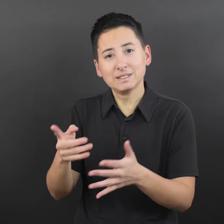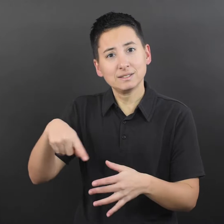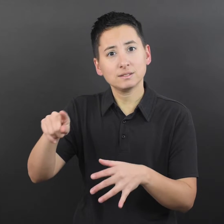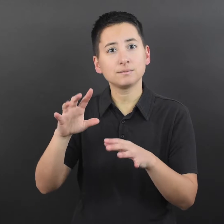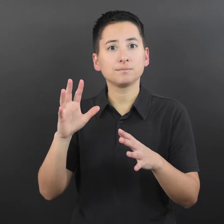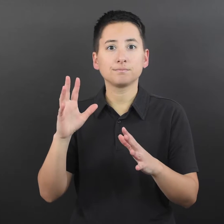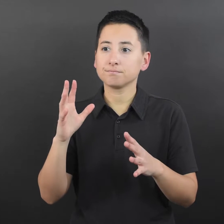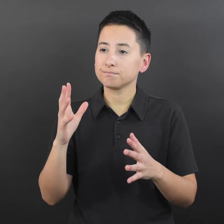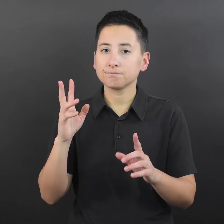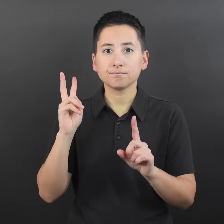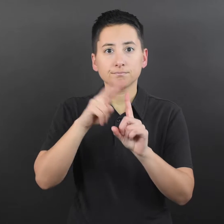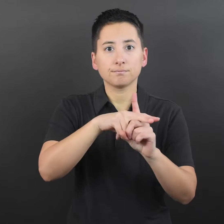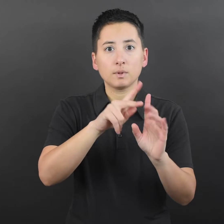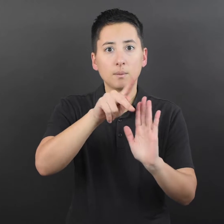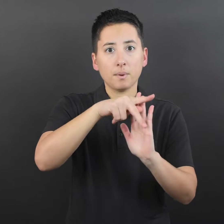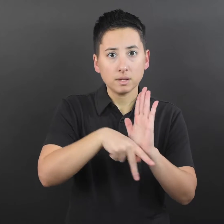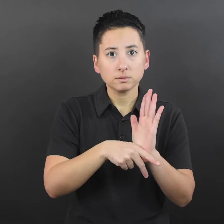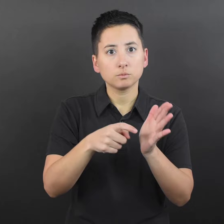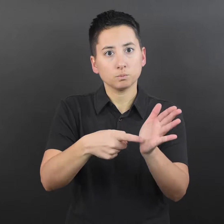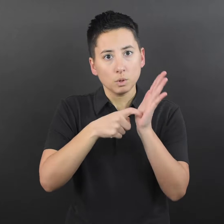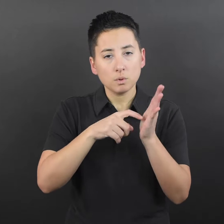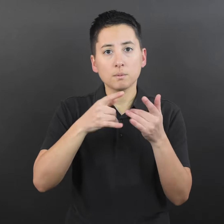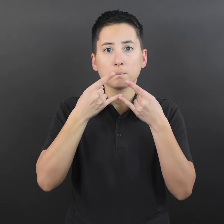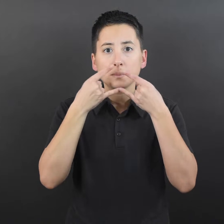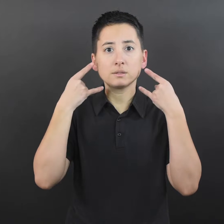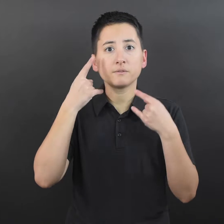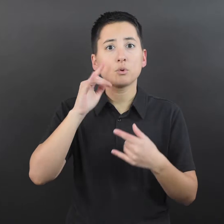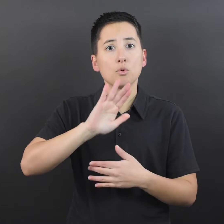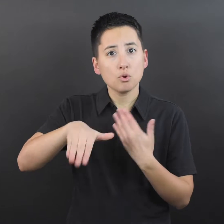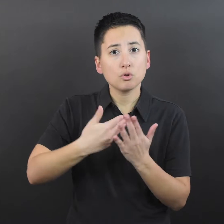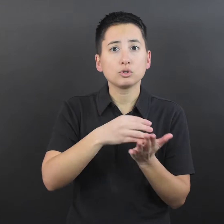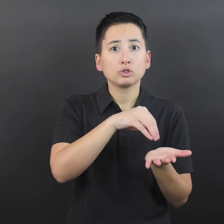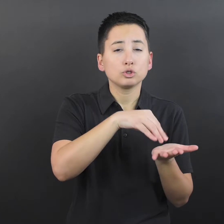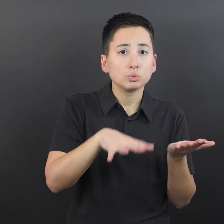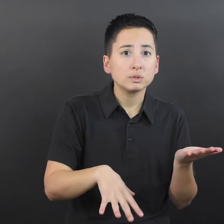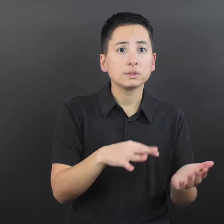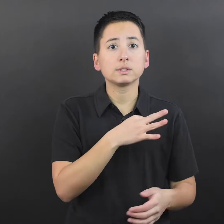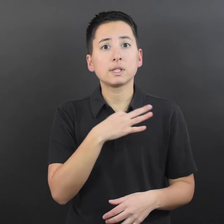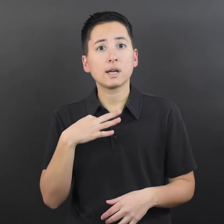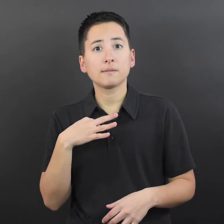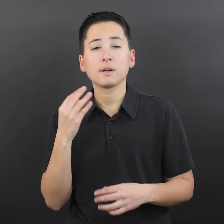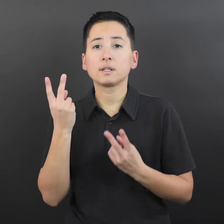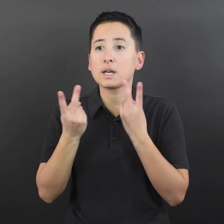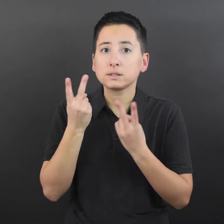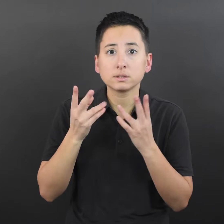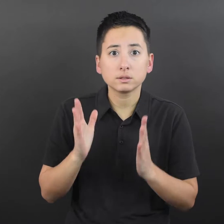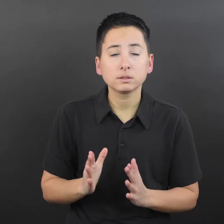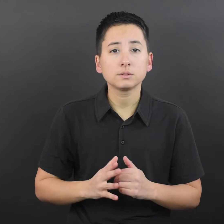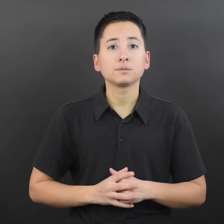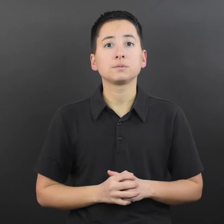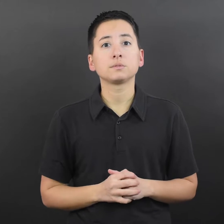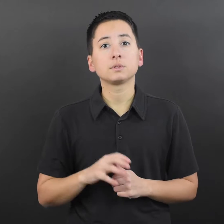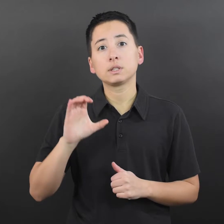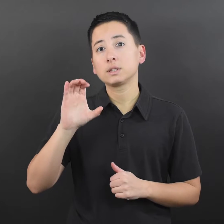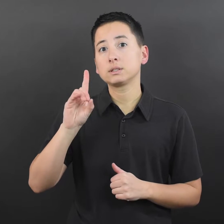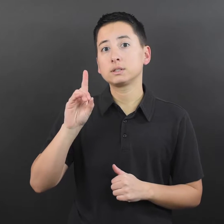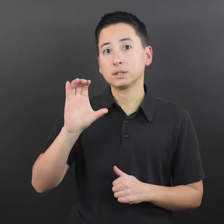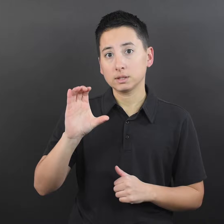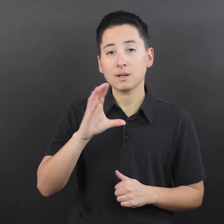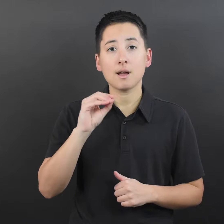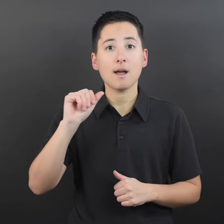adopt a policy requiring universal masking for students, faculty and staff, and guests. The CDC,